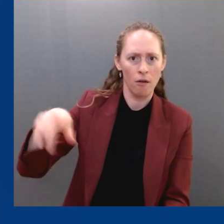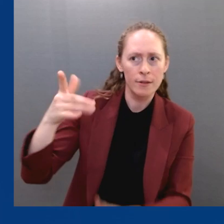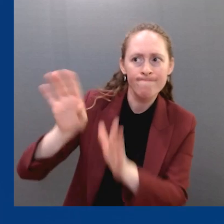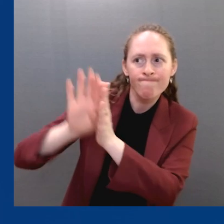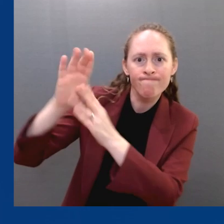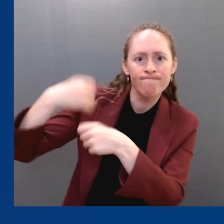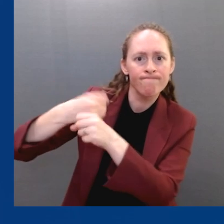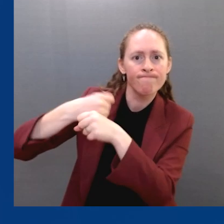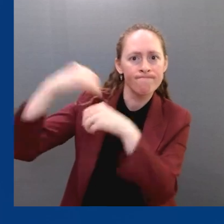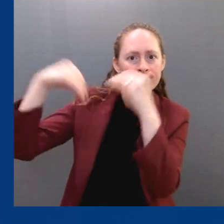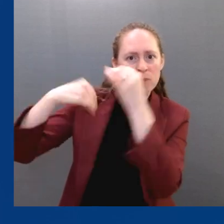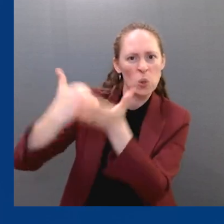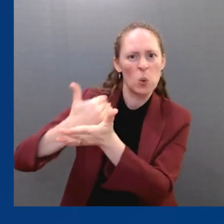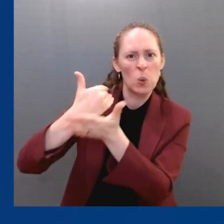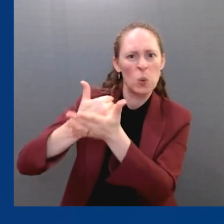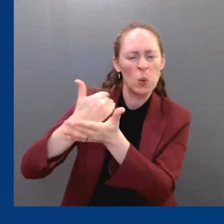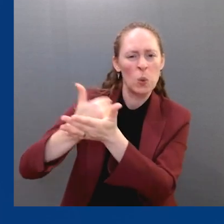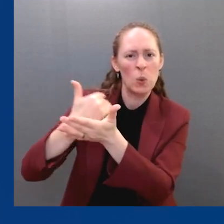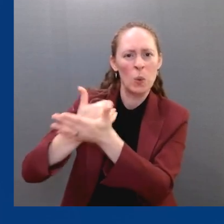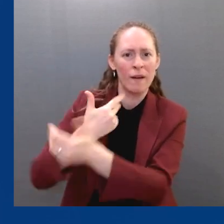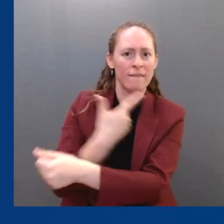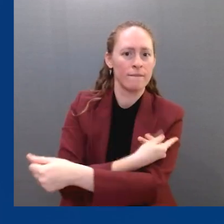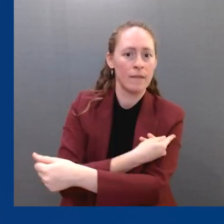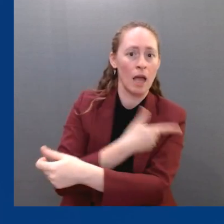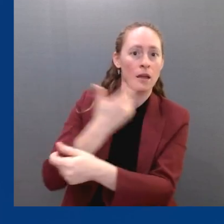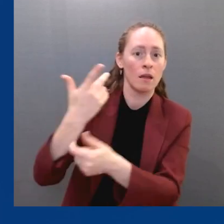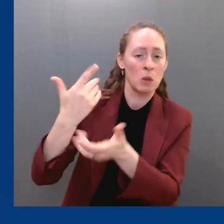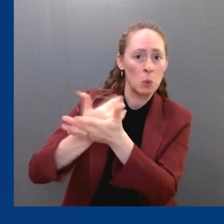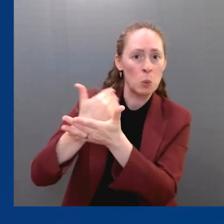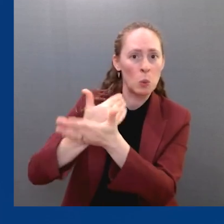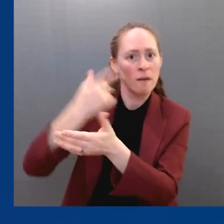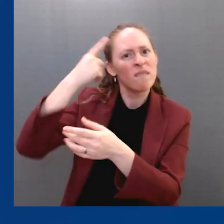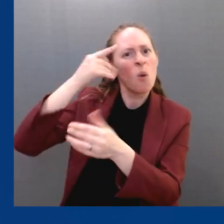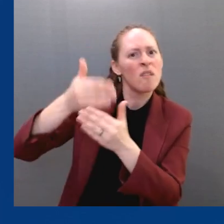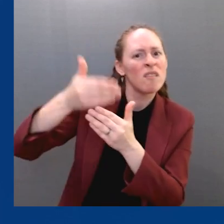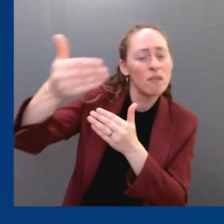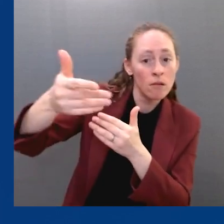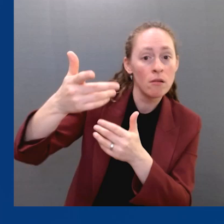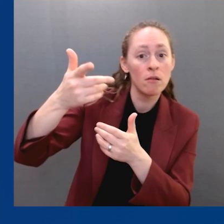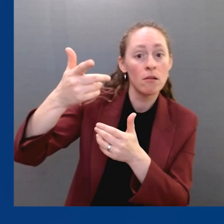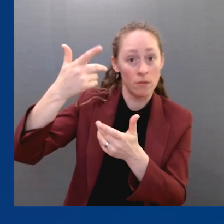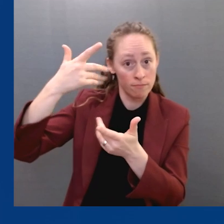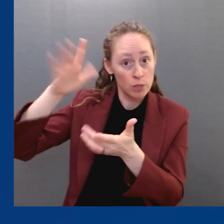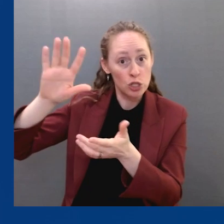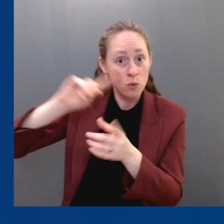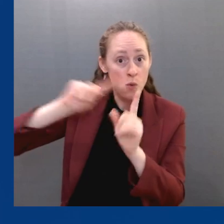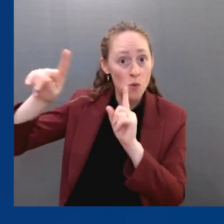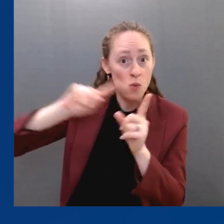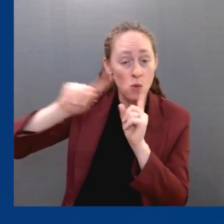that you identified last month with manufacturers. How many of those doses do you expect to have in hand